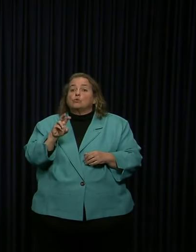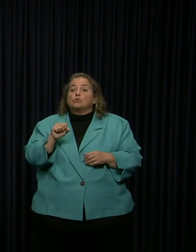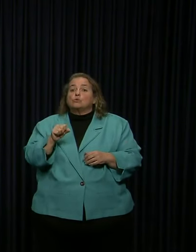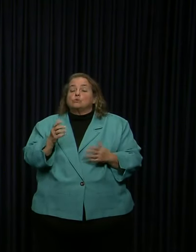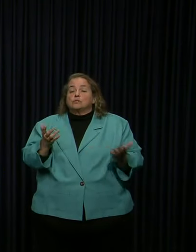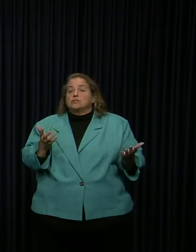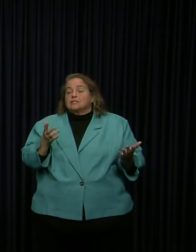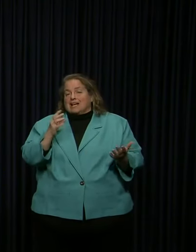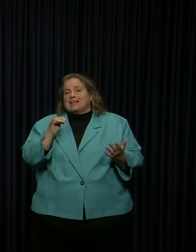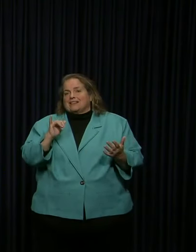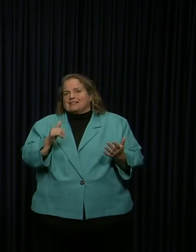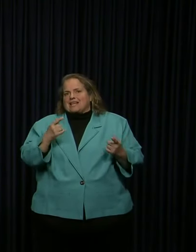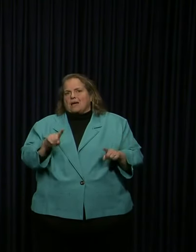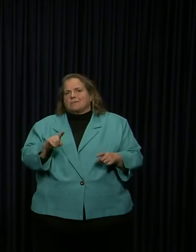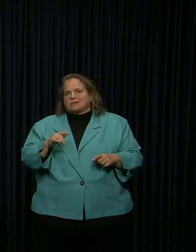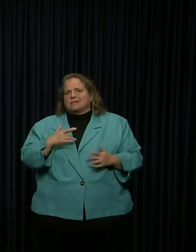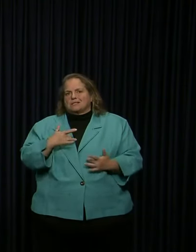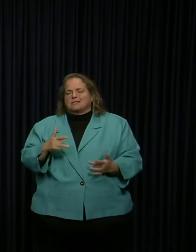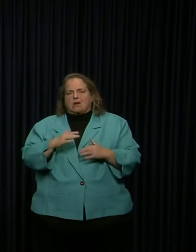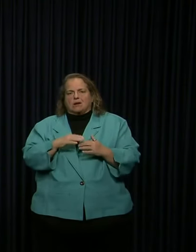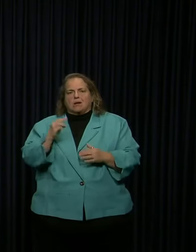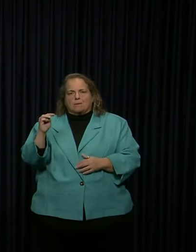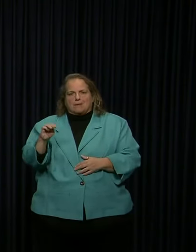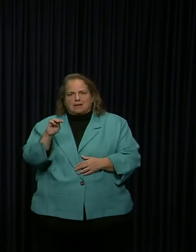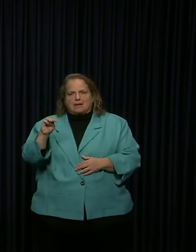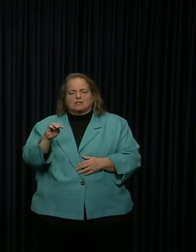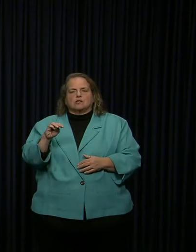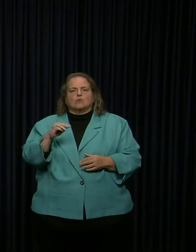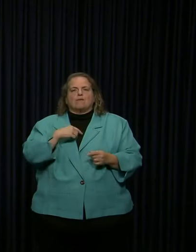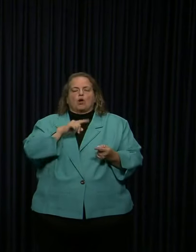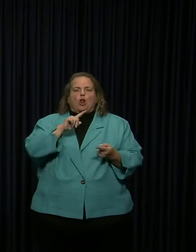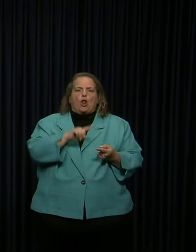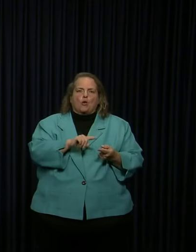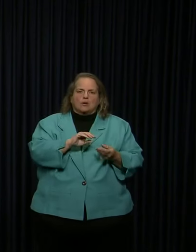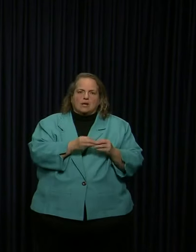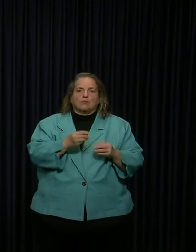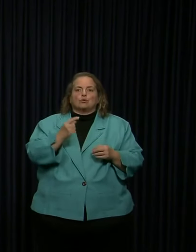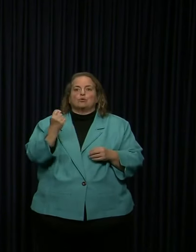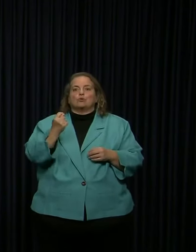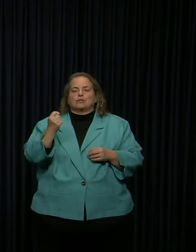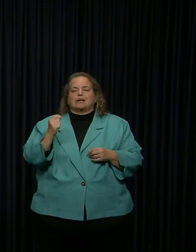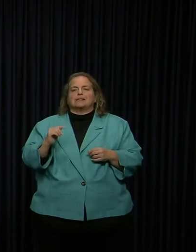THEY ARE DOING A VERY GOOD KNOB OF RESPONDING, AND WITHIN THAT